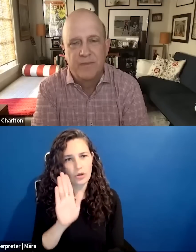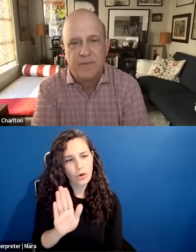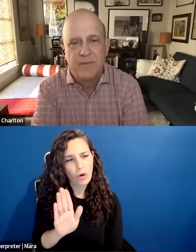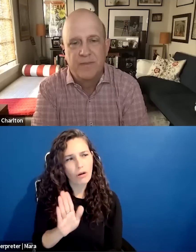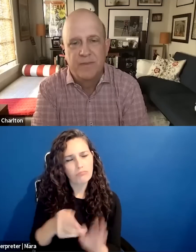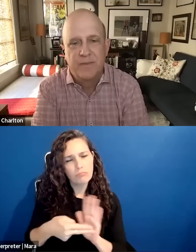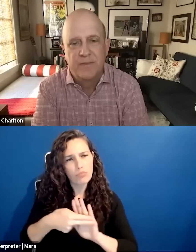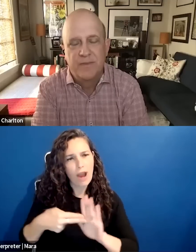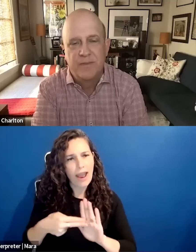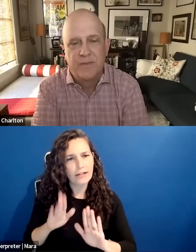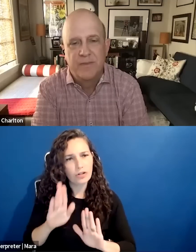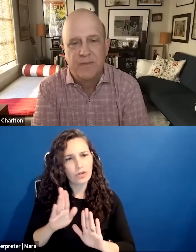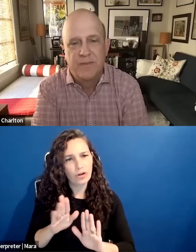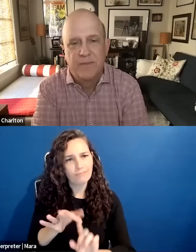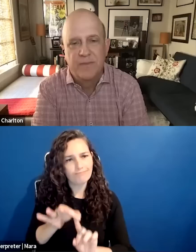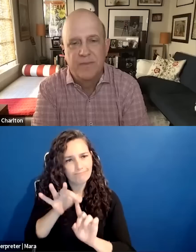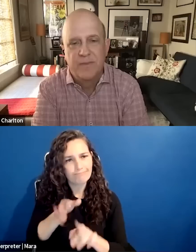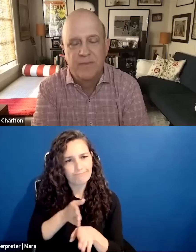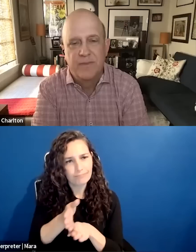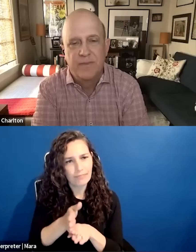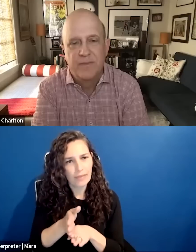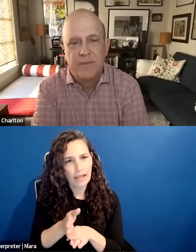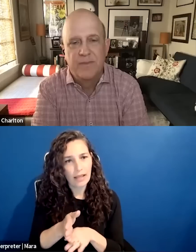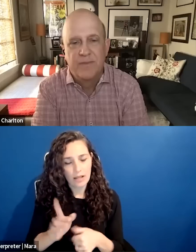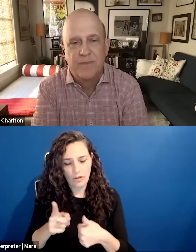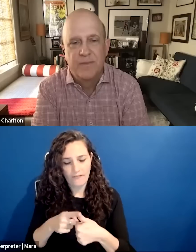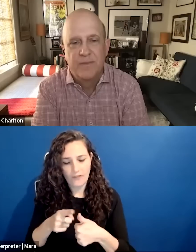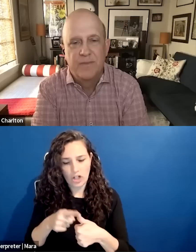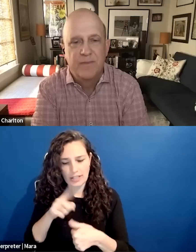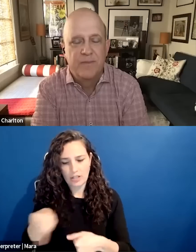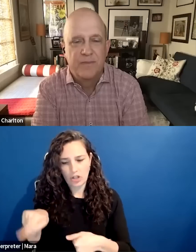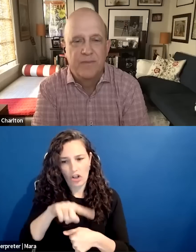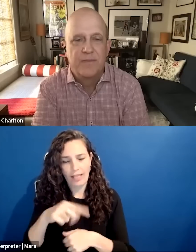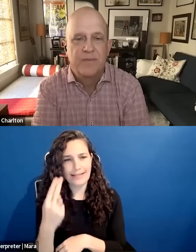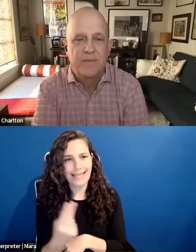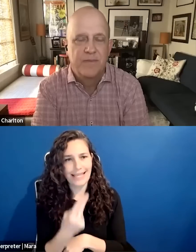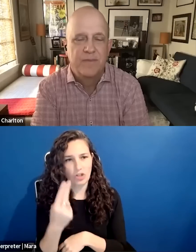And those three circles are, one, it's your history, so like your callback history, your booking history,